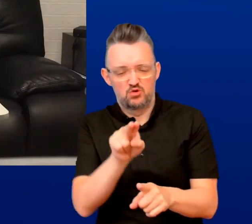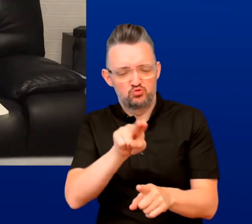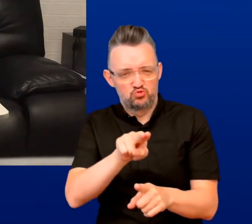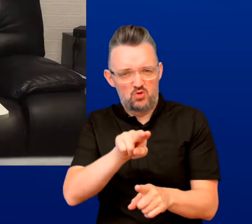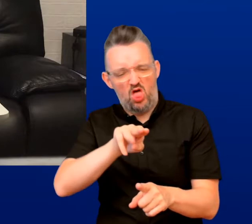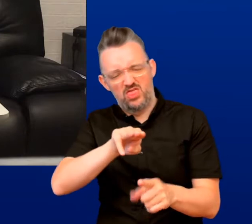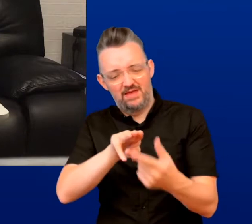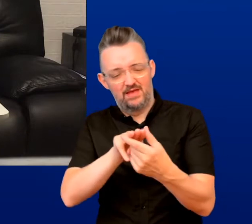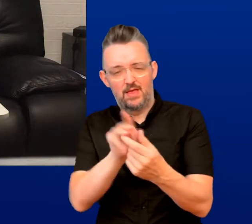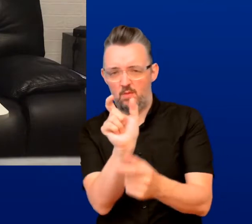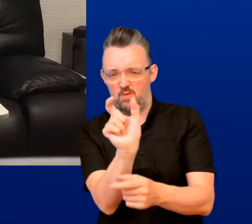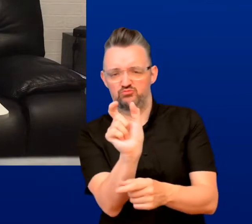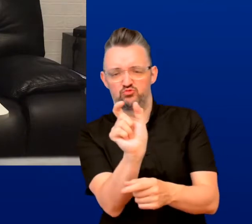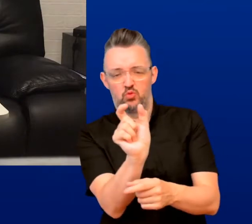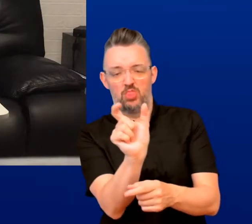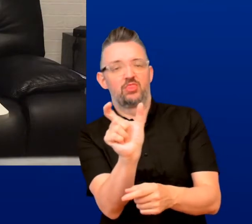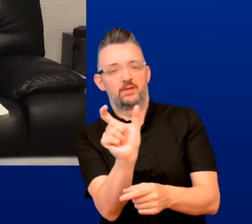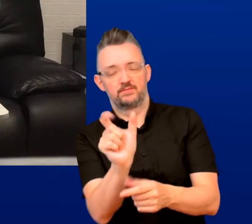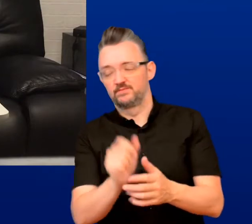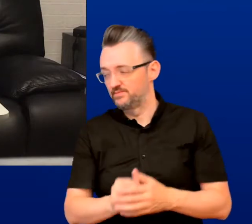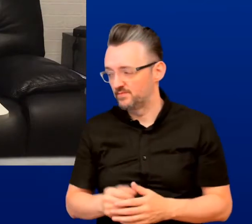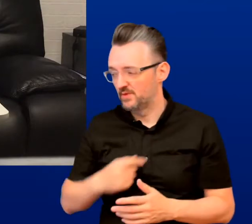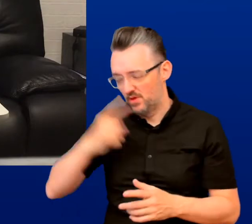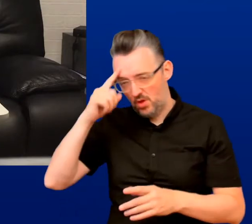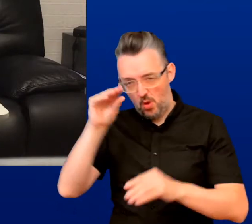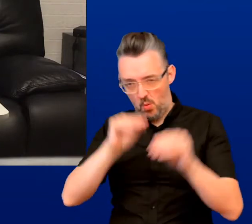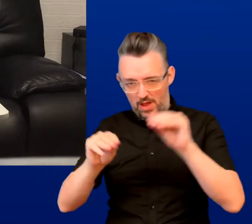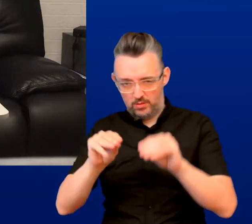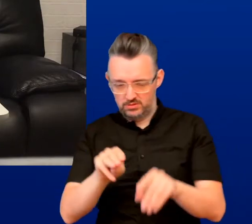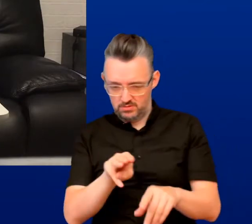so, I just roughly work it out where my fingers would be.